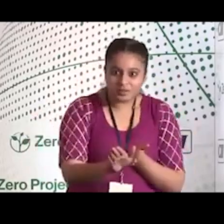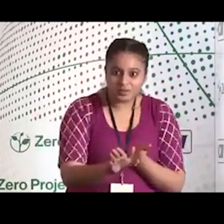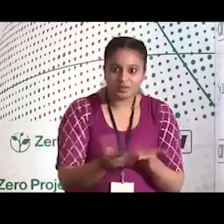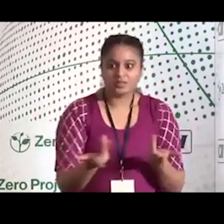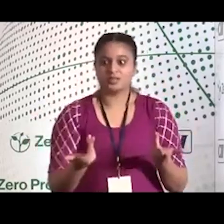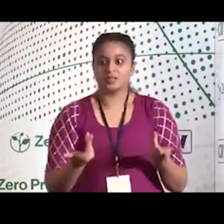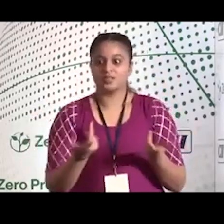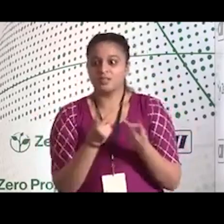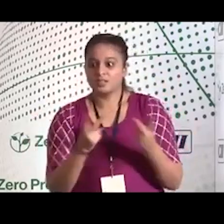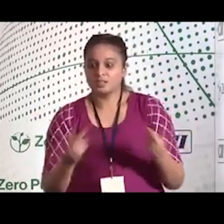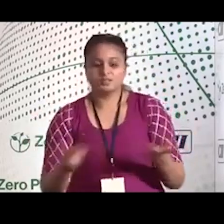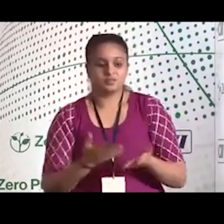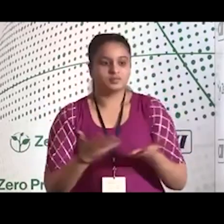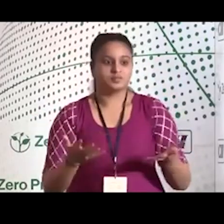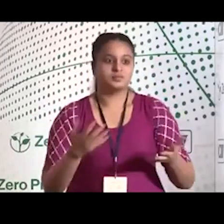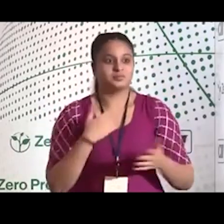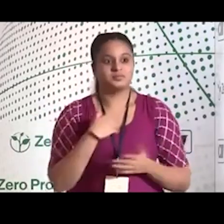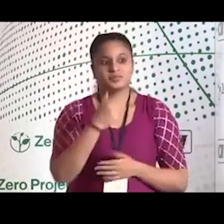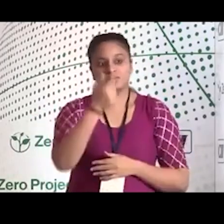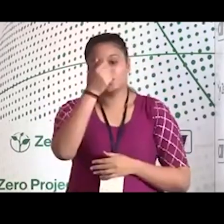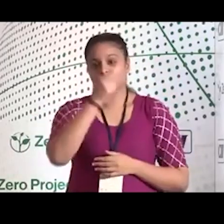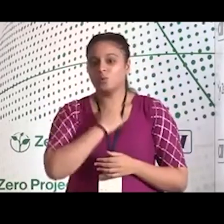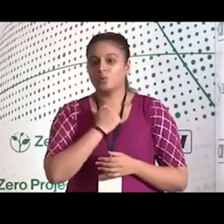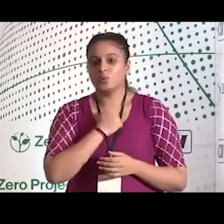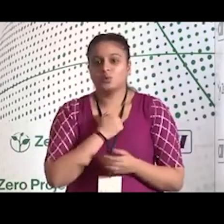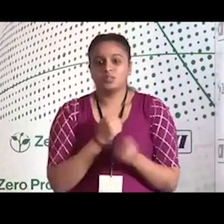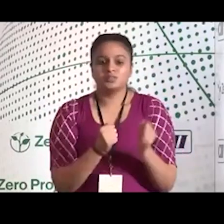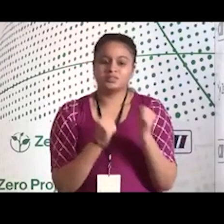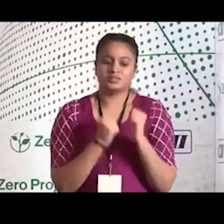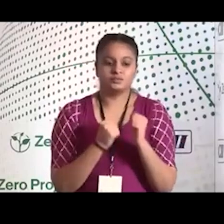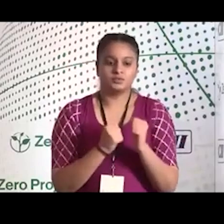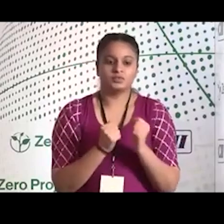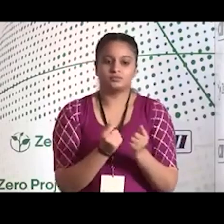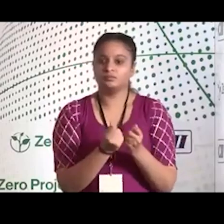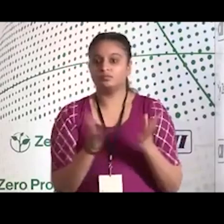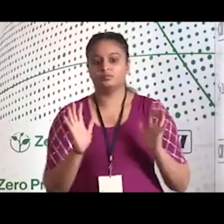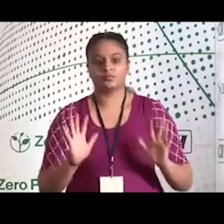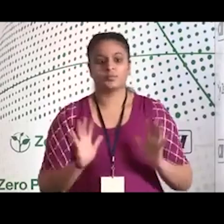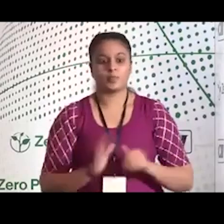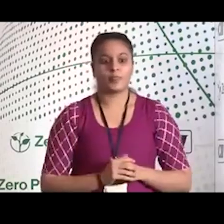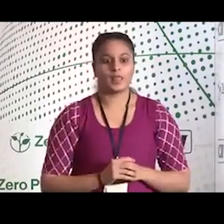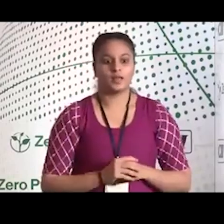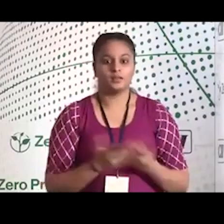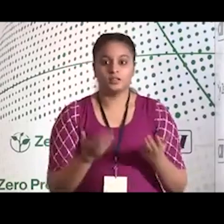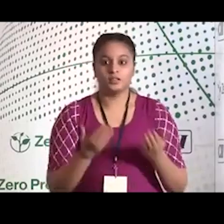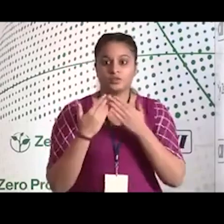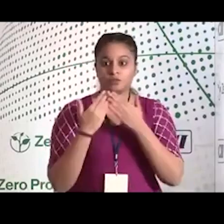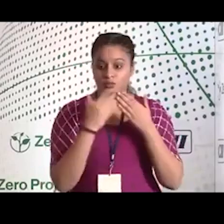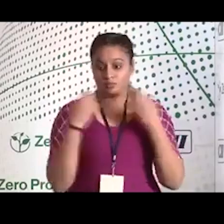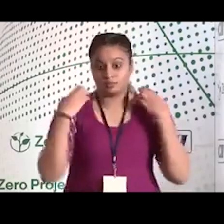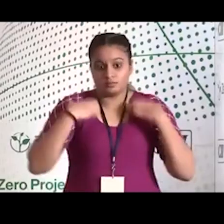Marylebone modi Matilde or Percy is going to Mabini